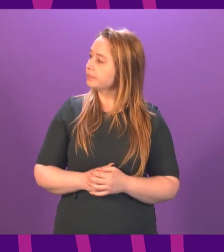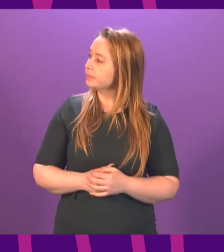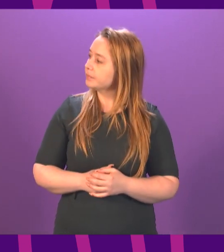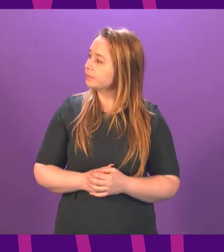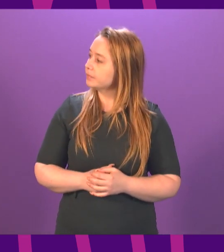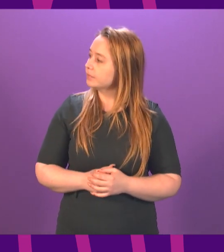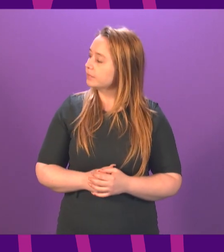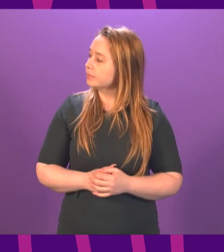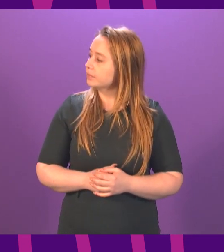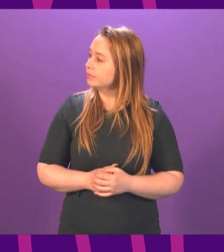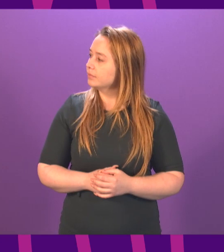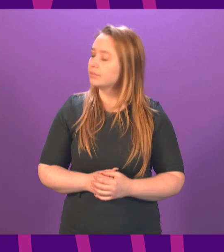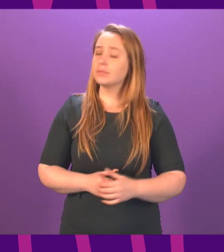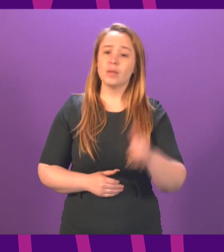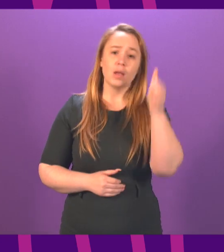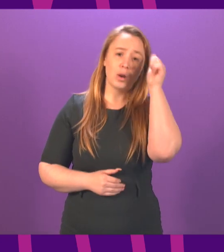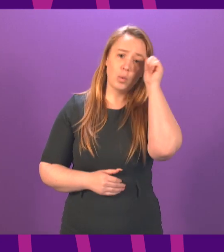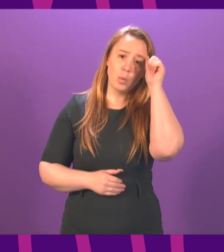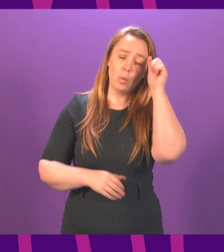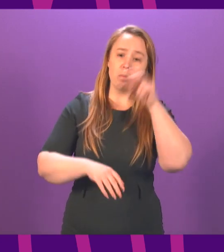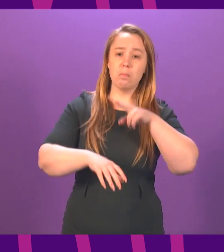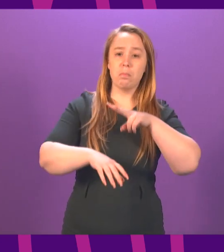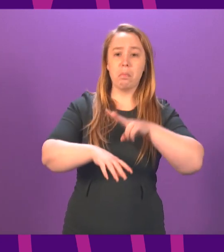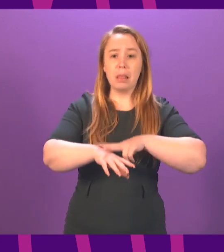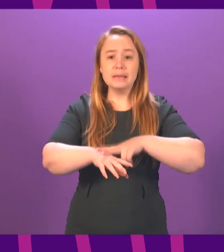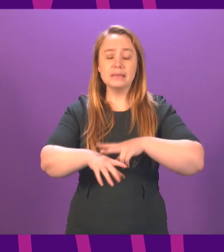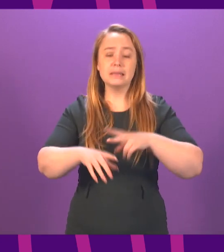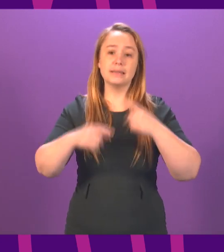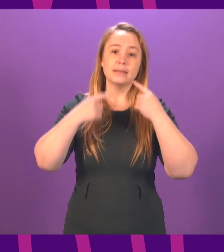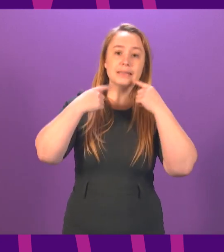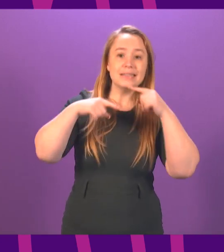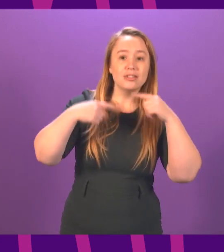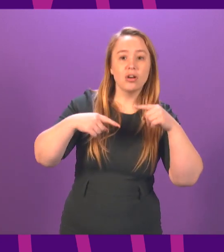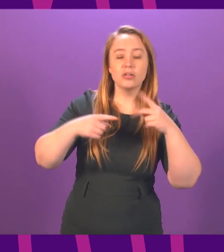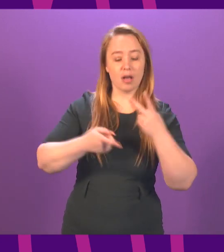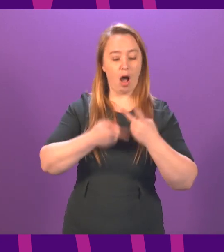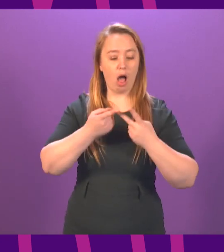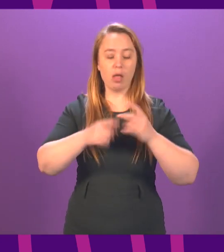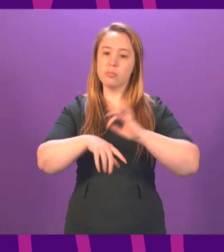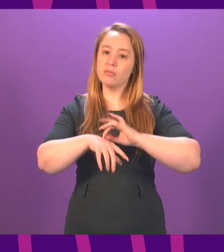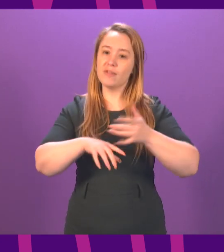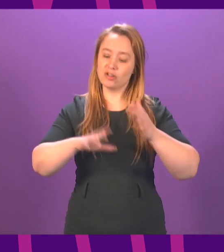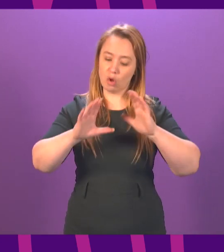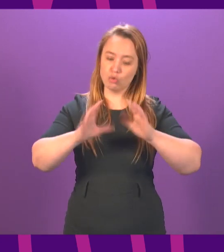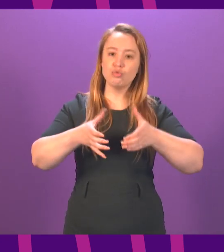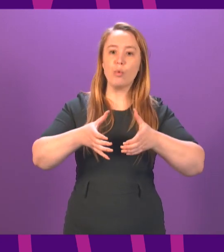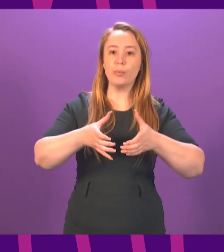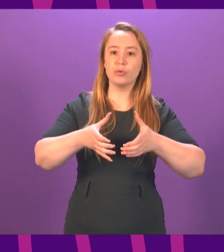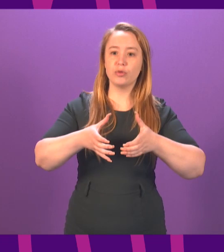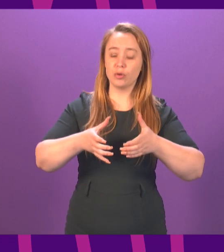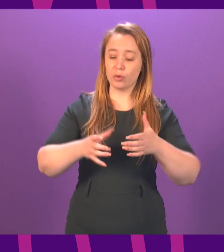the desire of police officers, teachers and other professional groups who have direct contact with